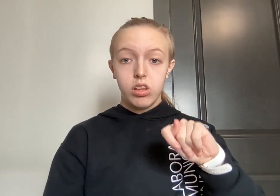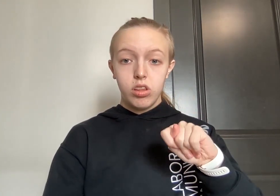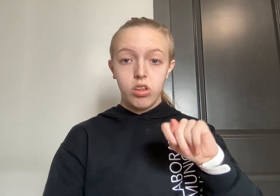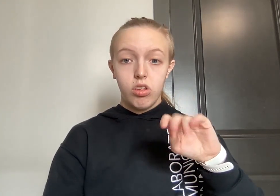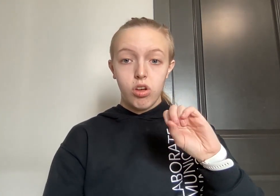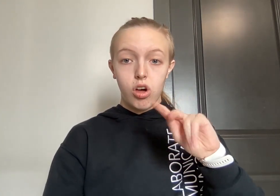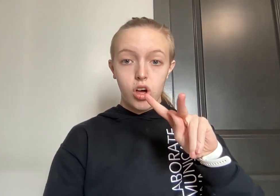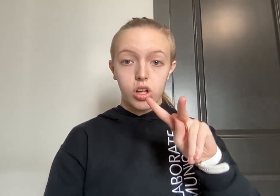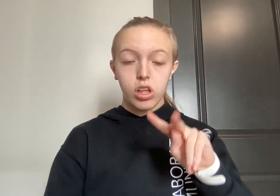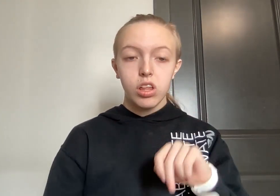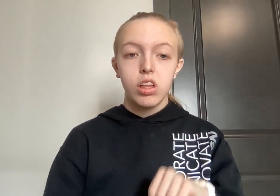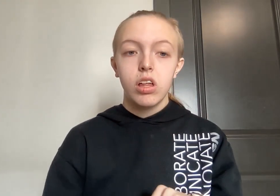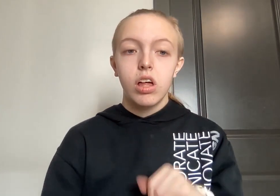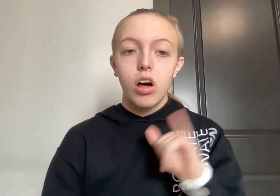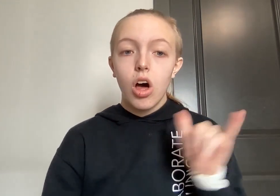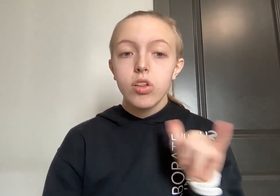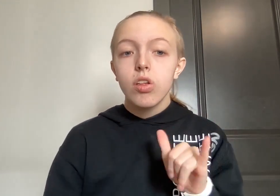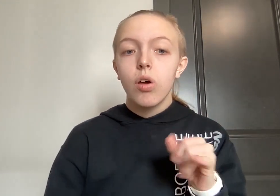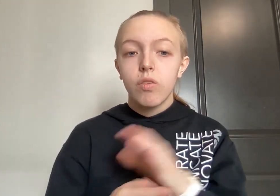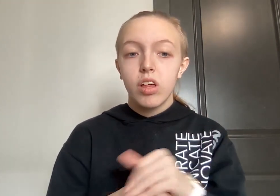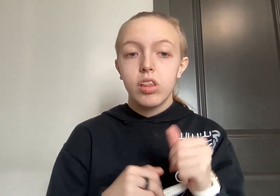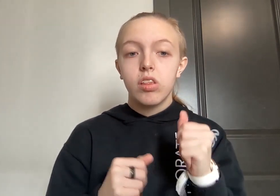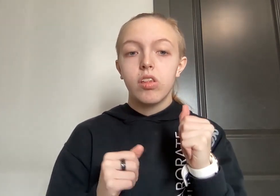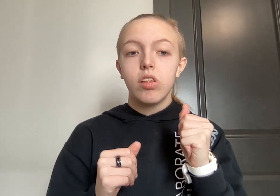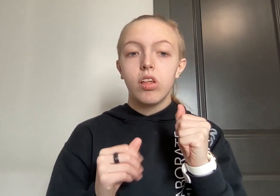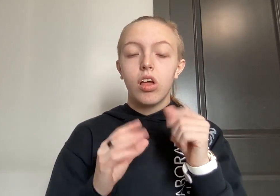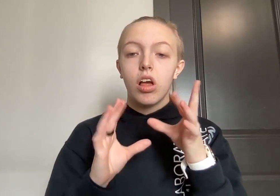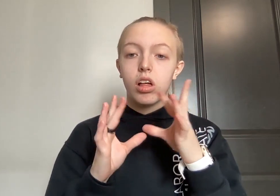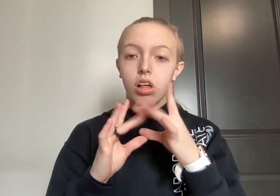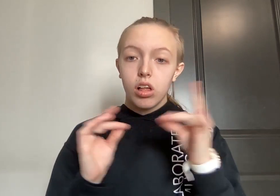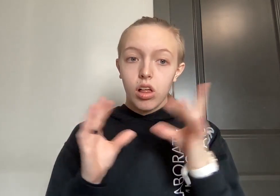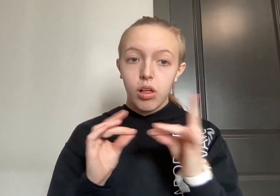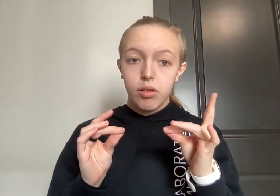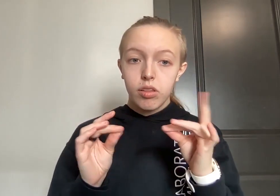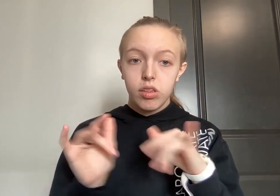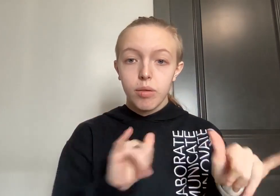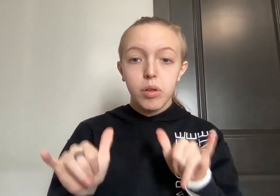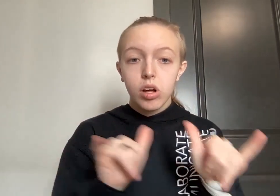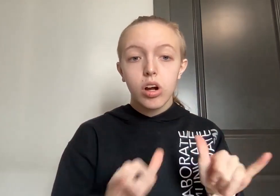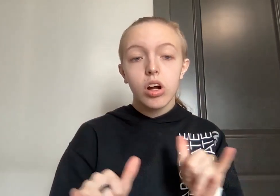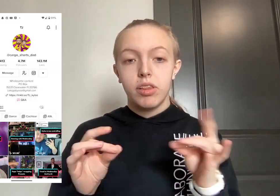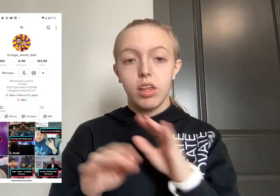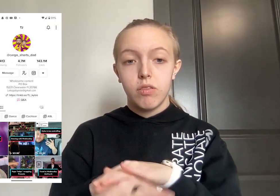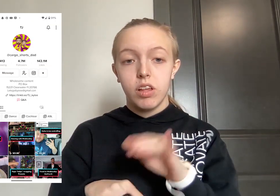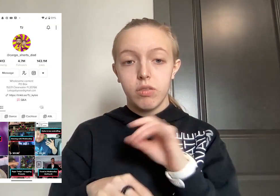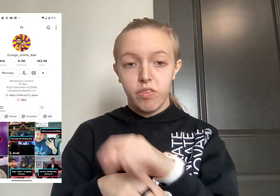also gets similar comments on their videos. His name is TJ